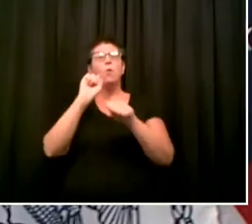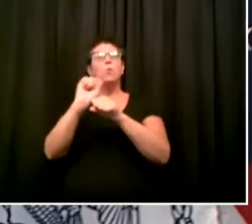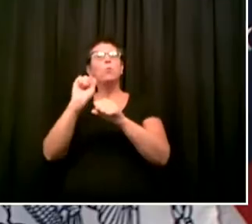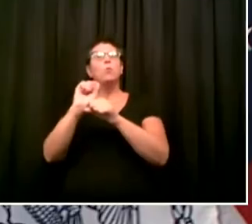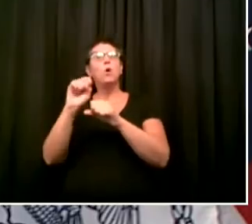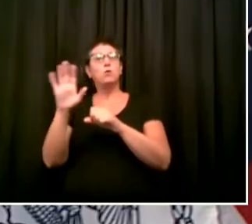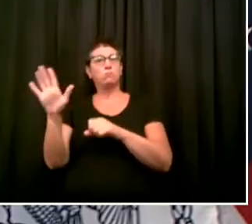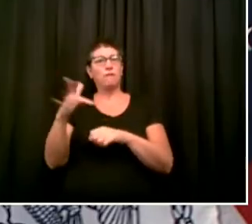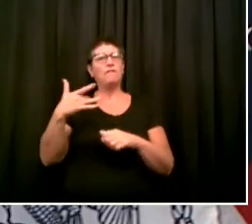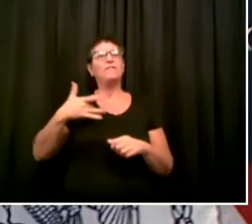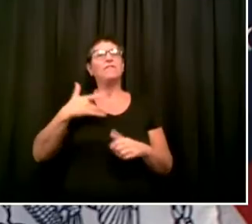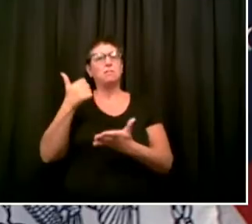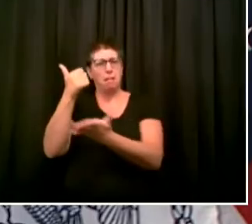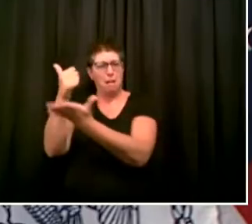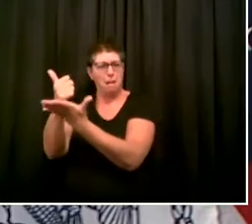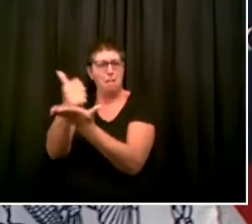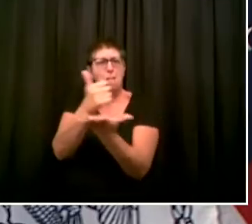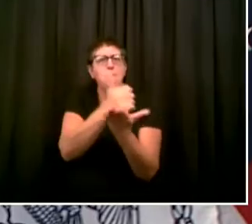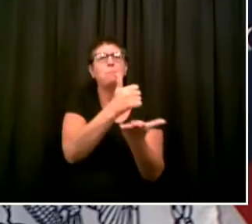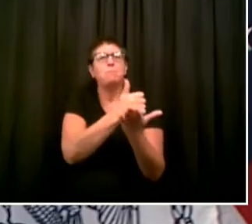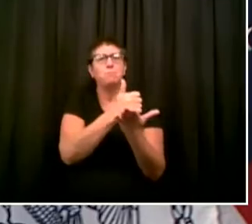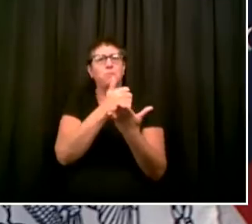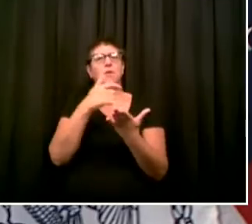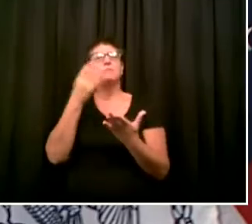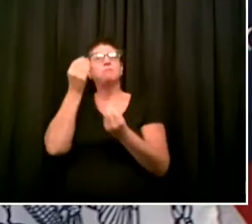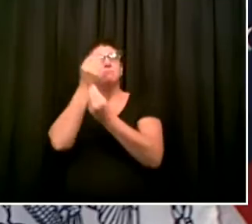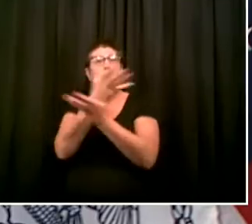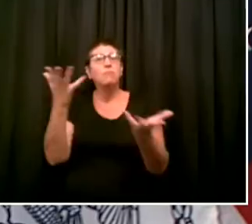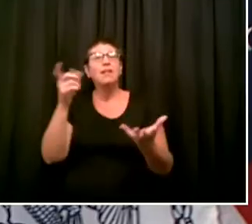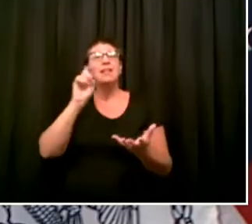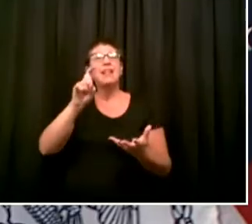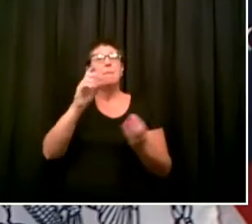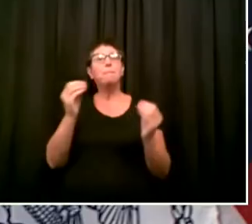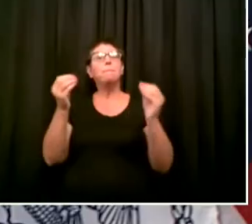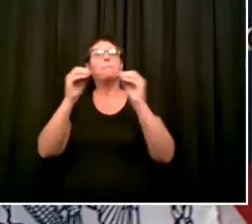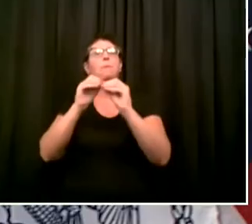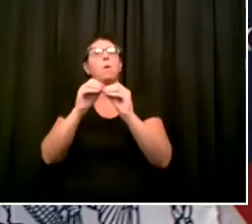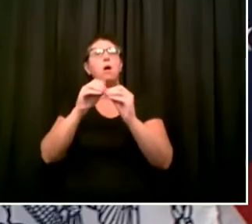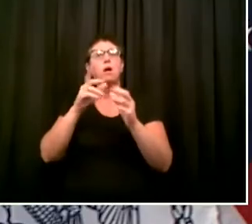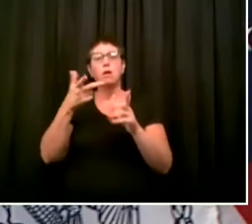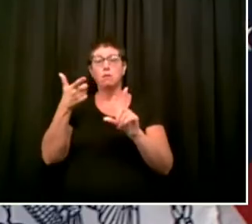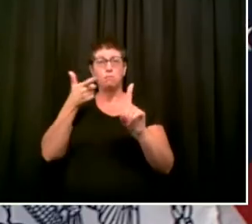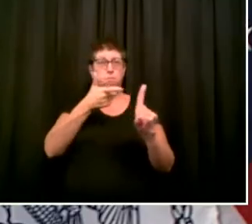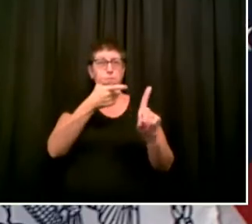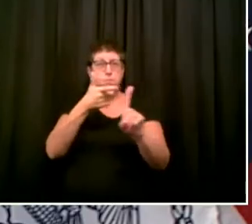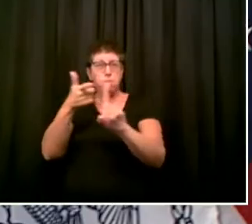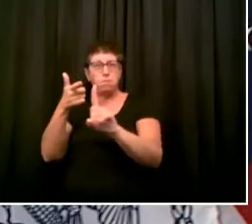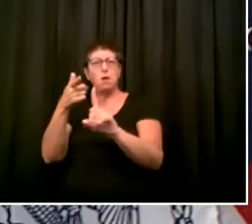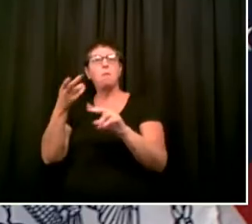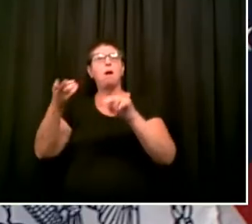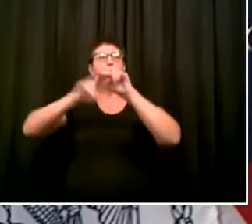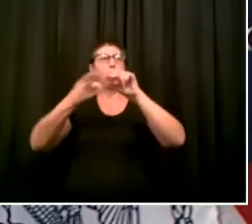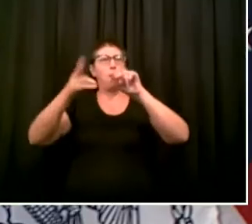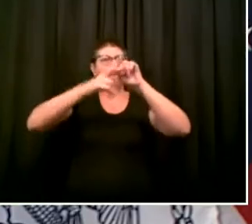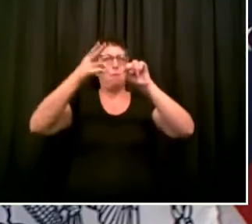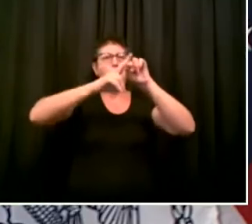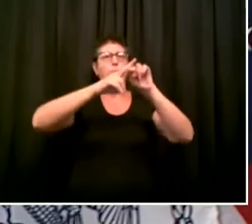SEEN WITH O UR O WNEYES IS CONSISTENT. IT IS HELPING. WE HAVE SEEN GUN